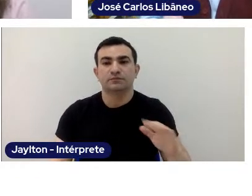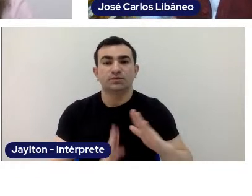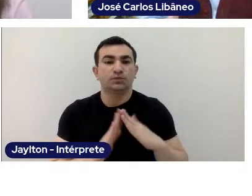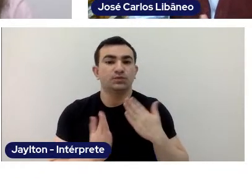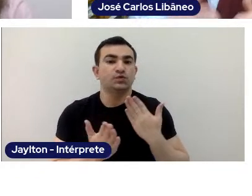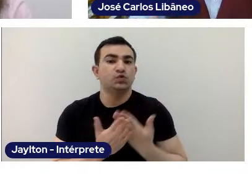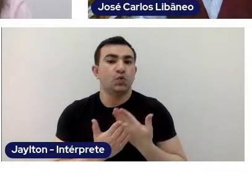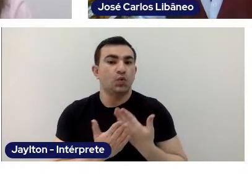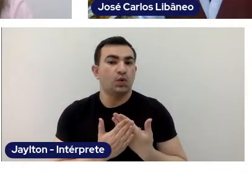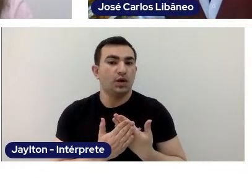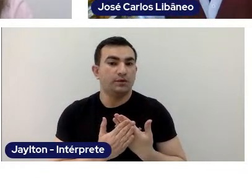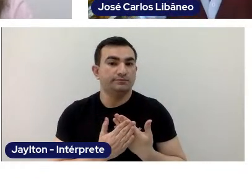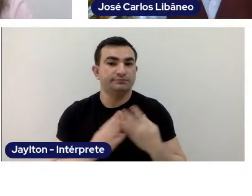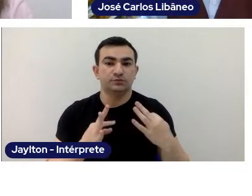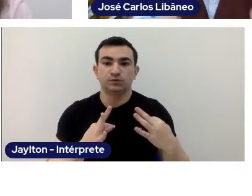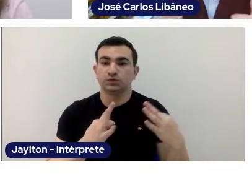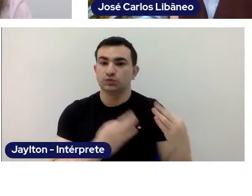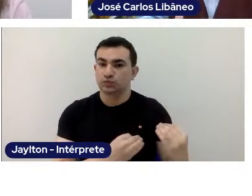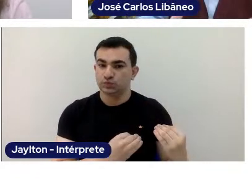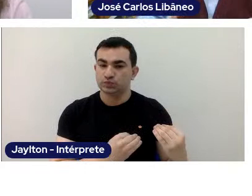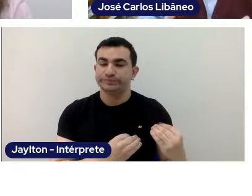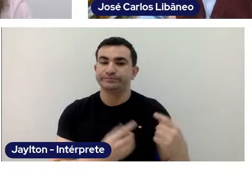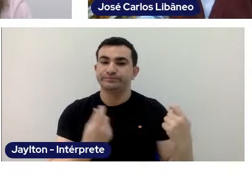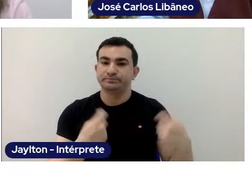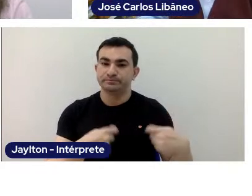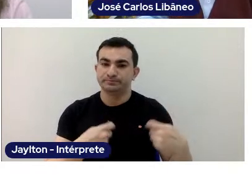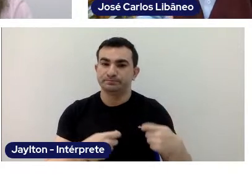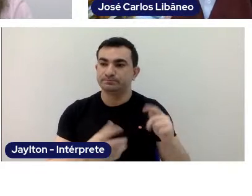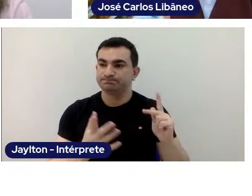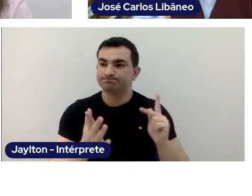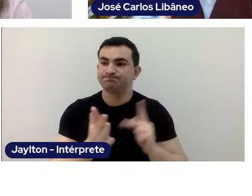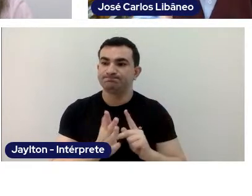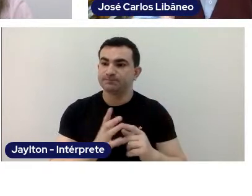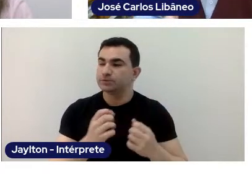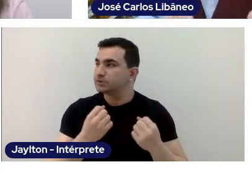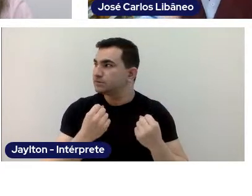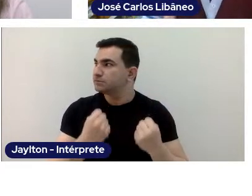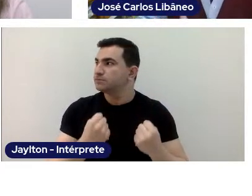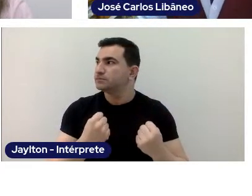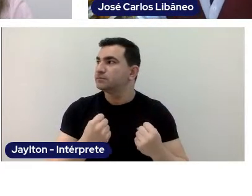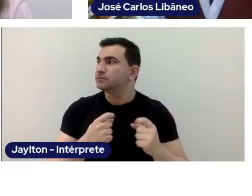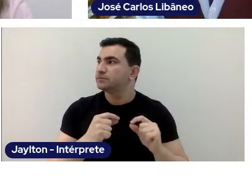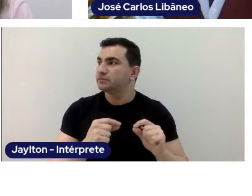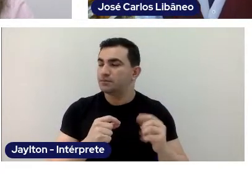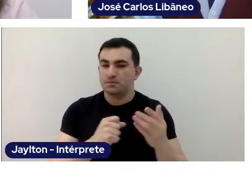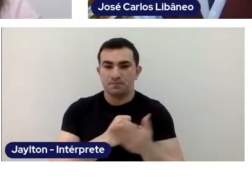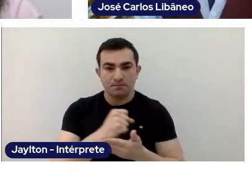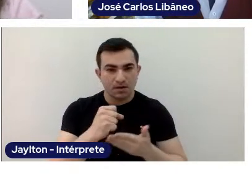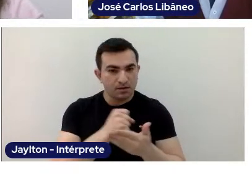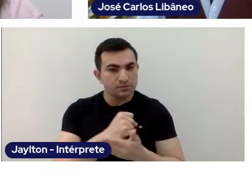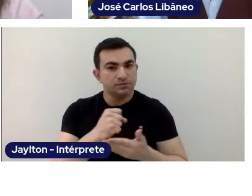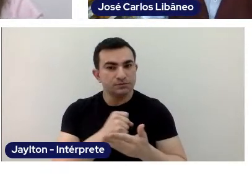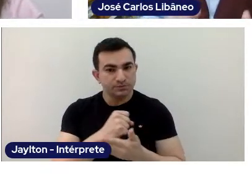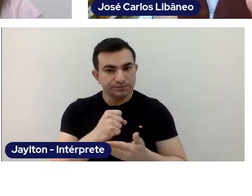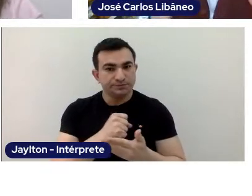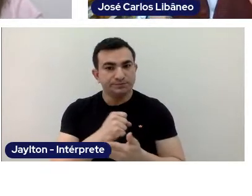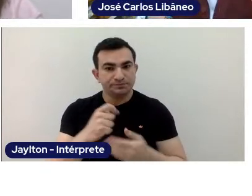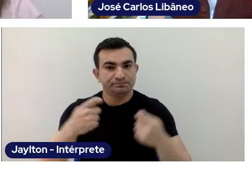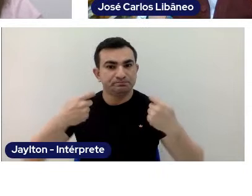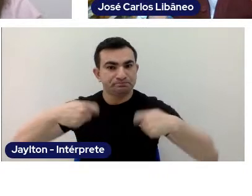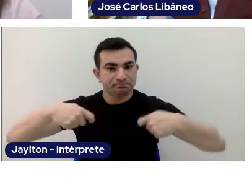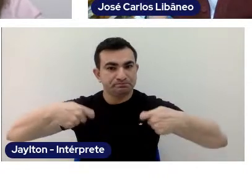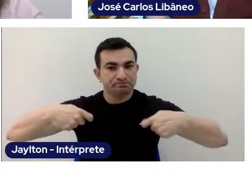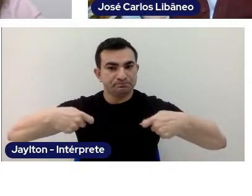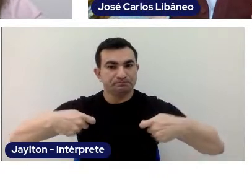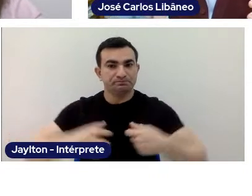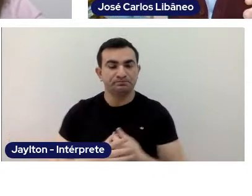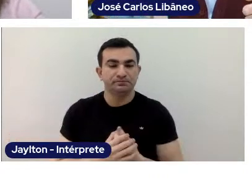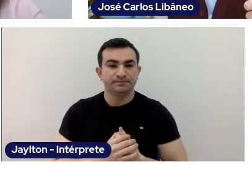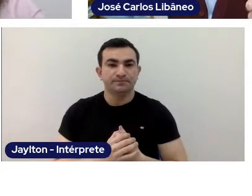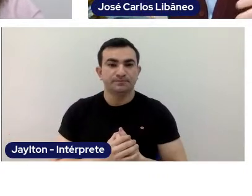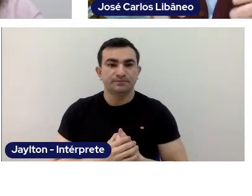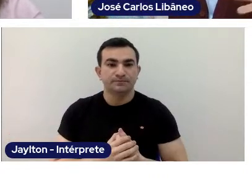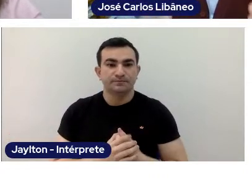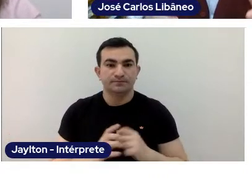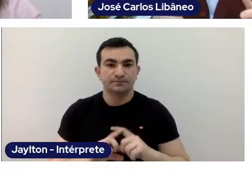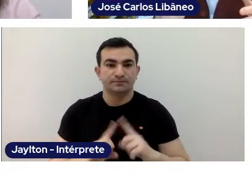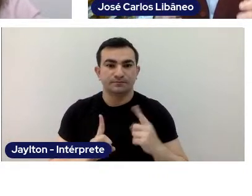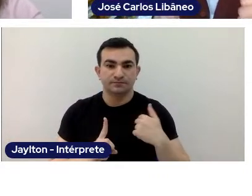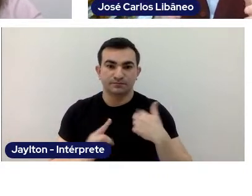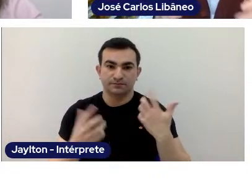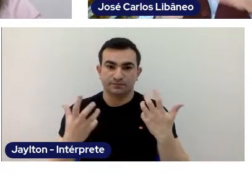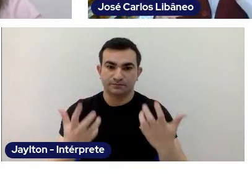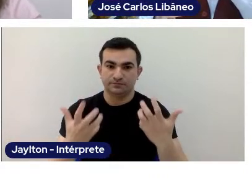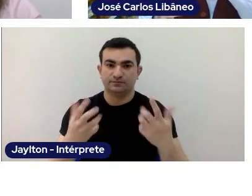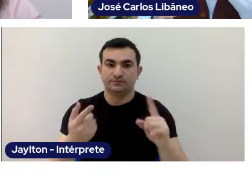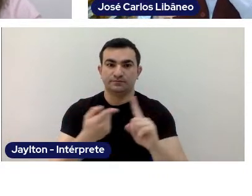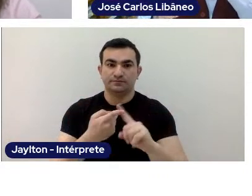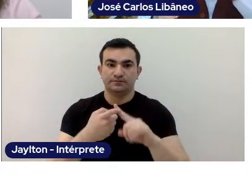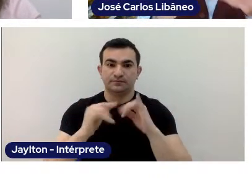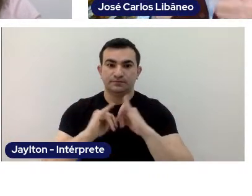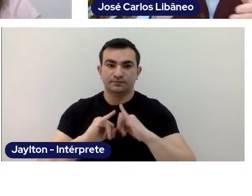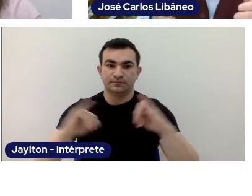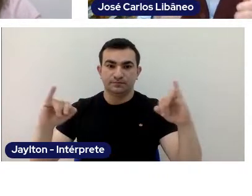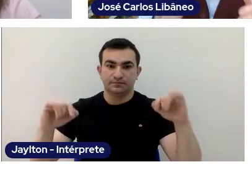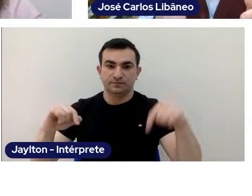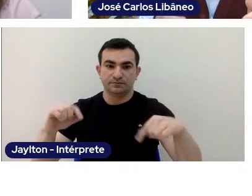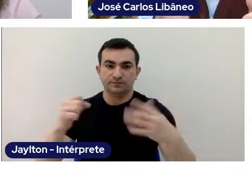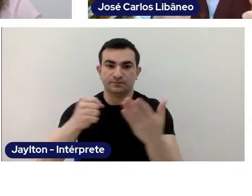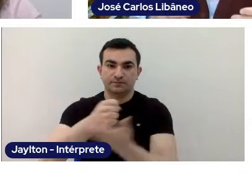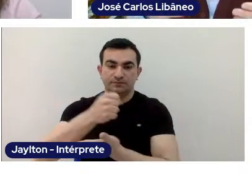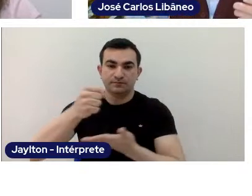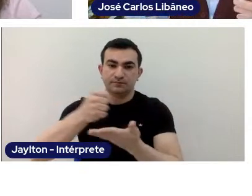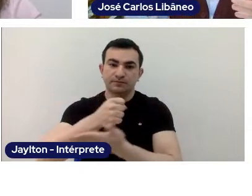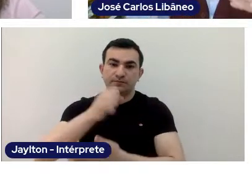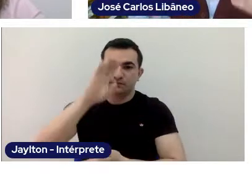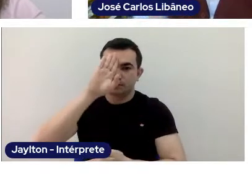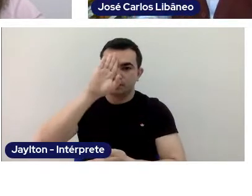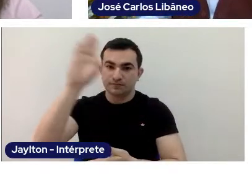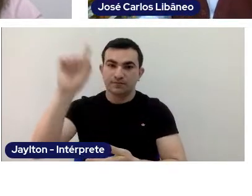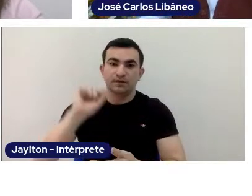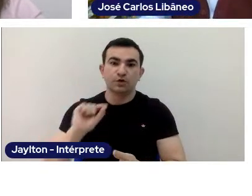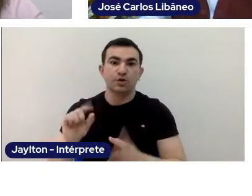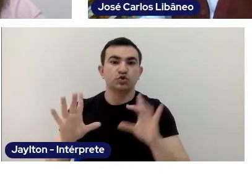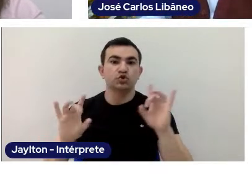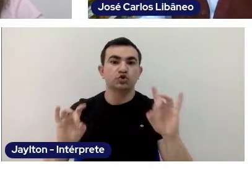School, every school, needs to ensure the basics to students. But this basic is not only related to school contents, right?